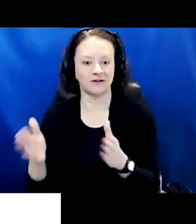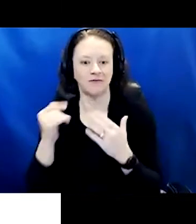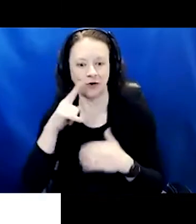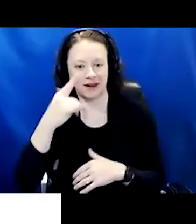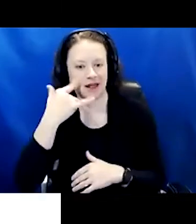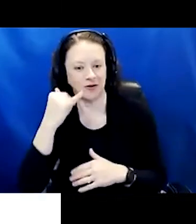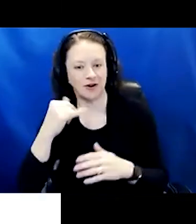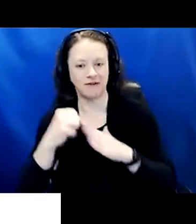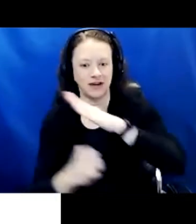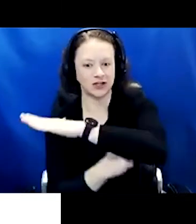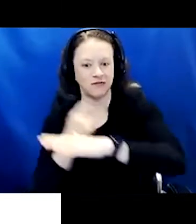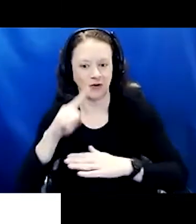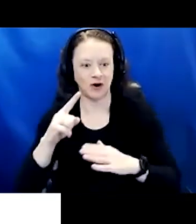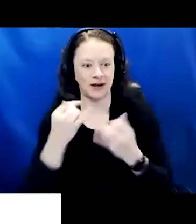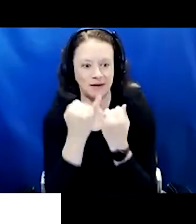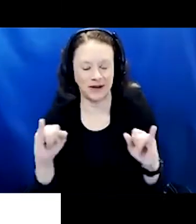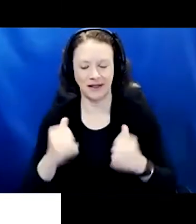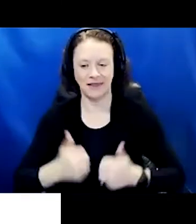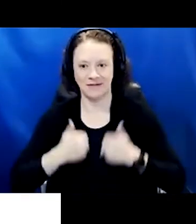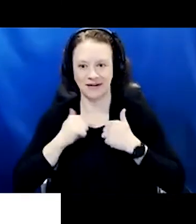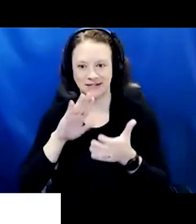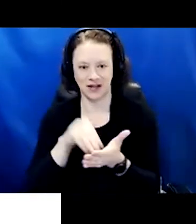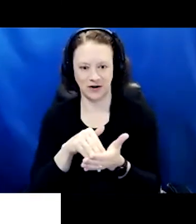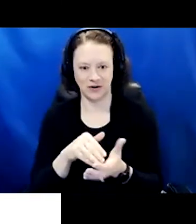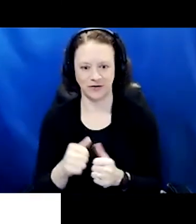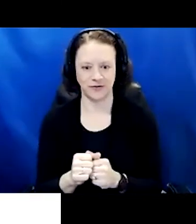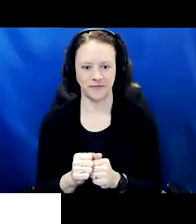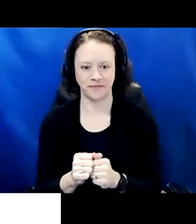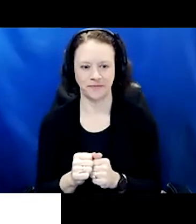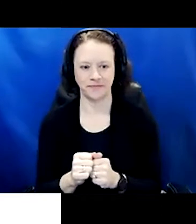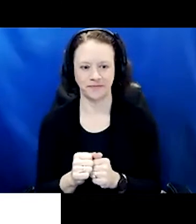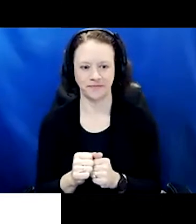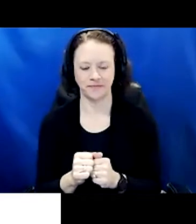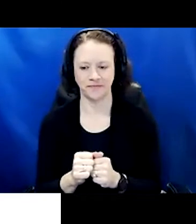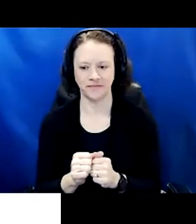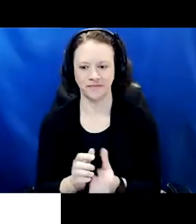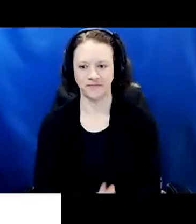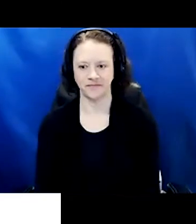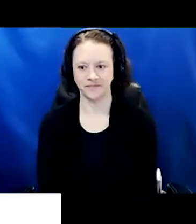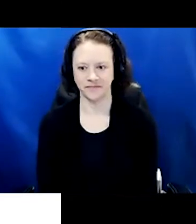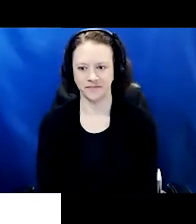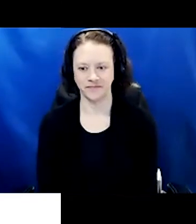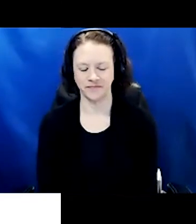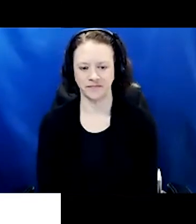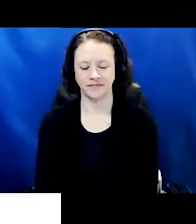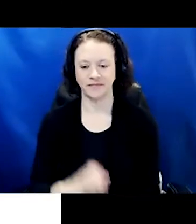[Audio] I mean, people are hurting millions of Americans are hurting, Yolanda. [Susan] Claudia, next slide.